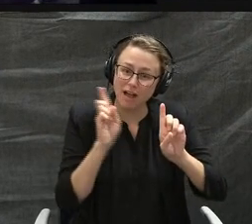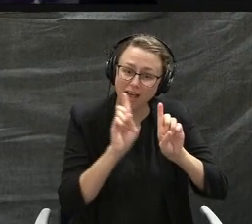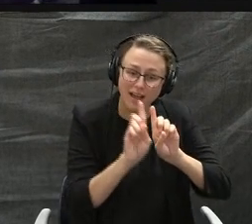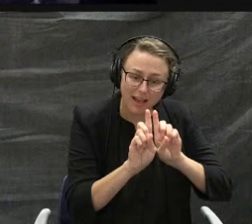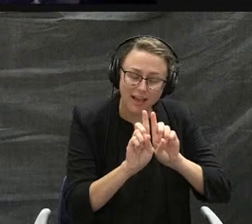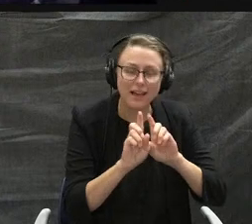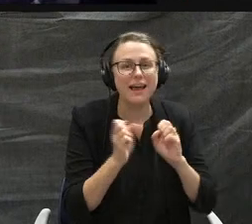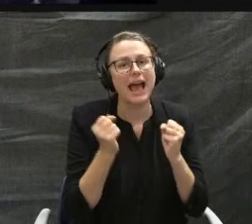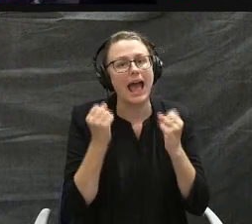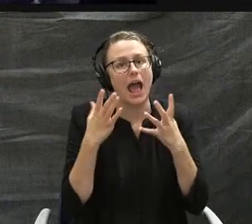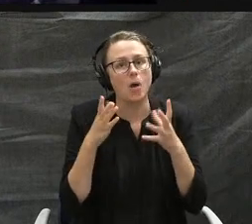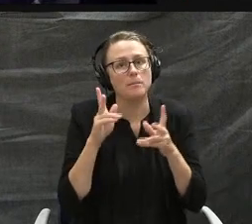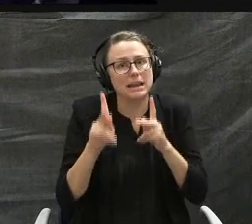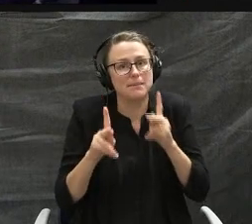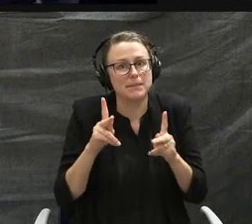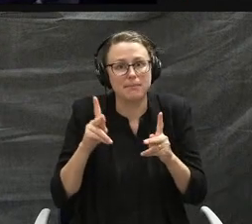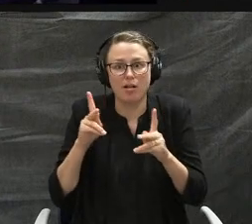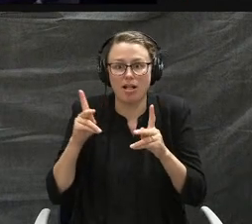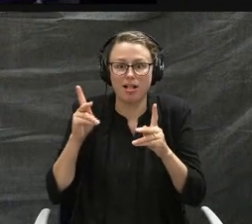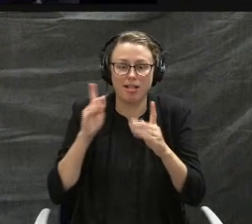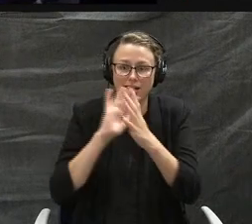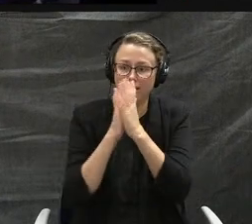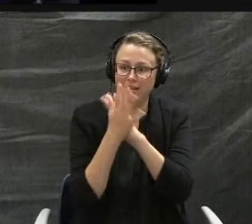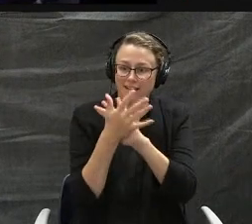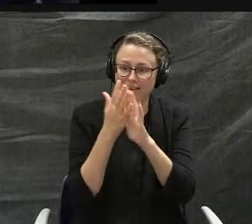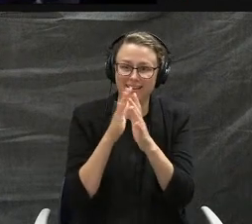many other people have they infected at that point versus